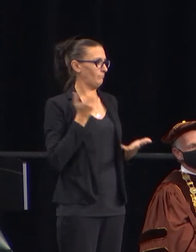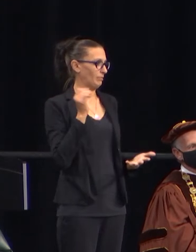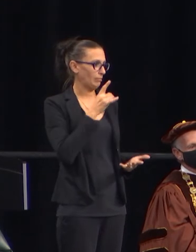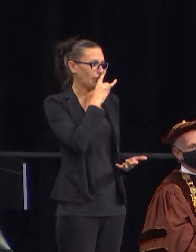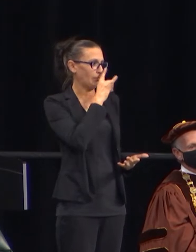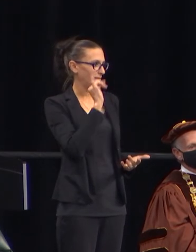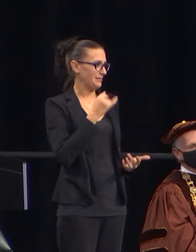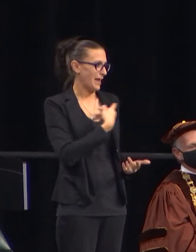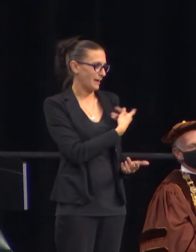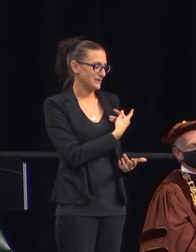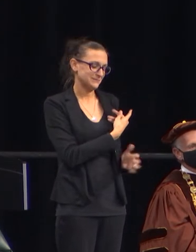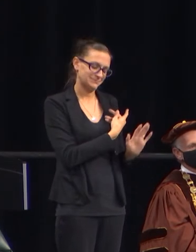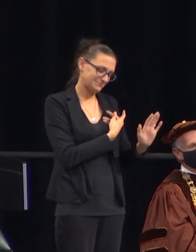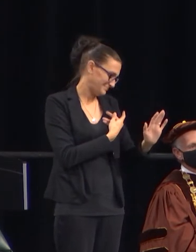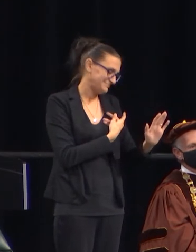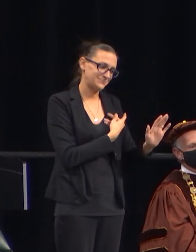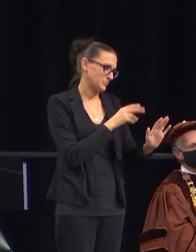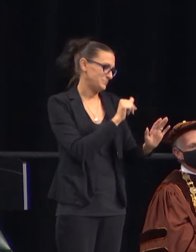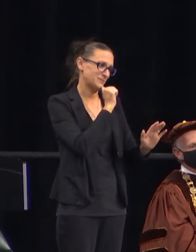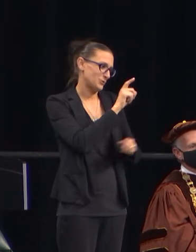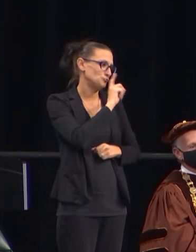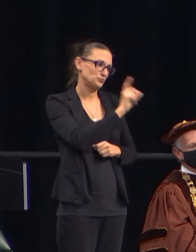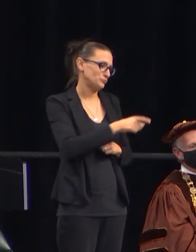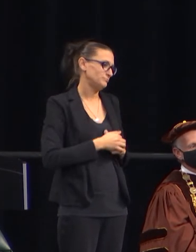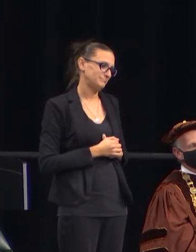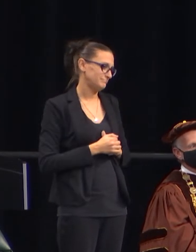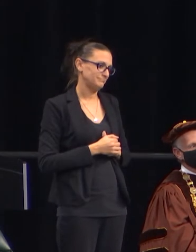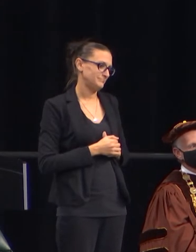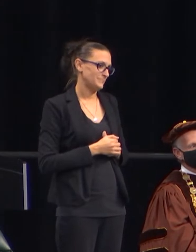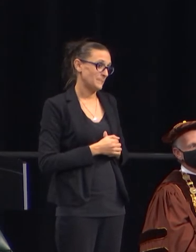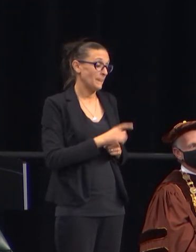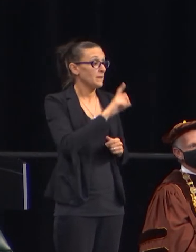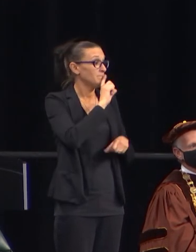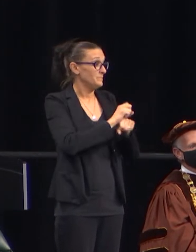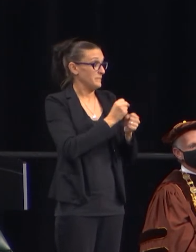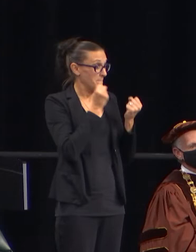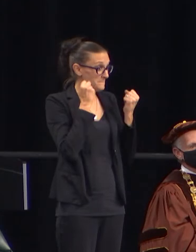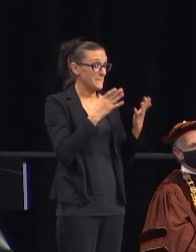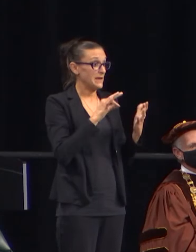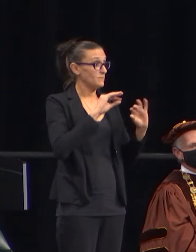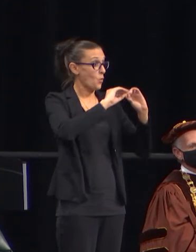Again, nothing could be further from the truth. In fact, many of these organizations